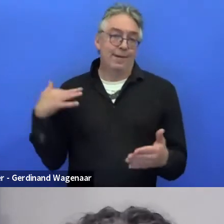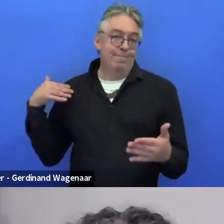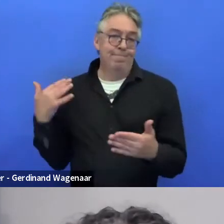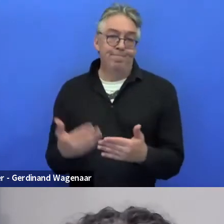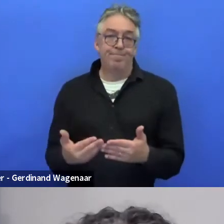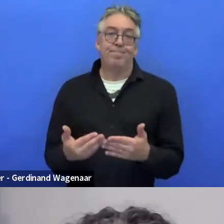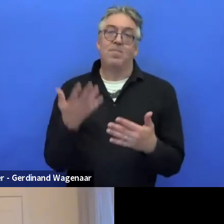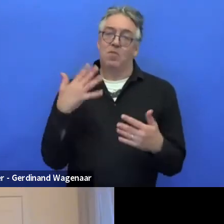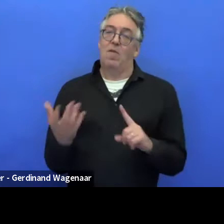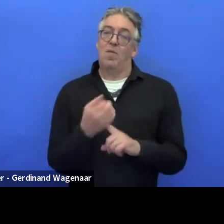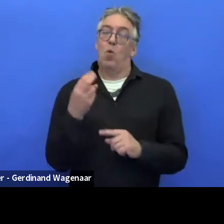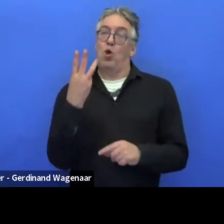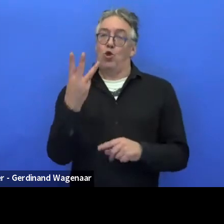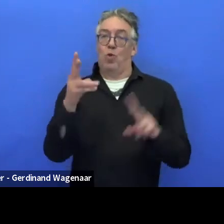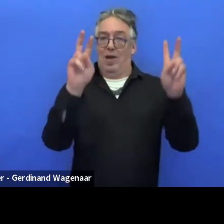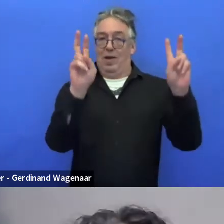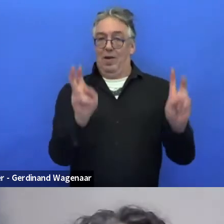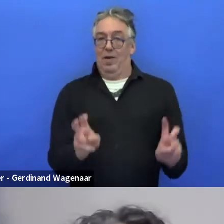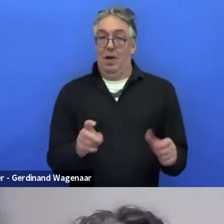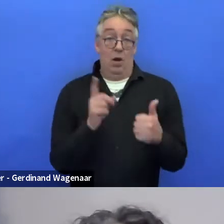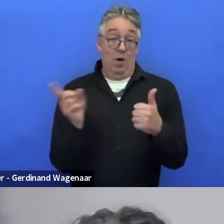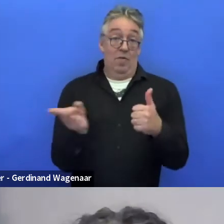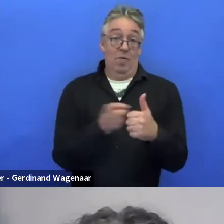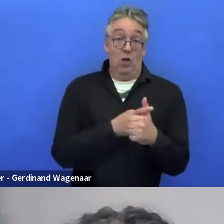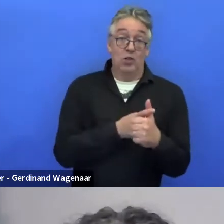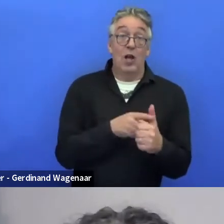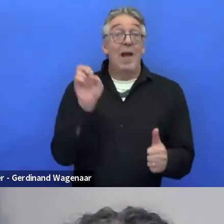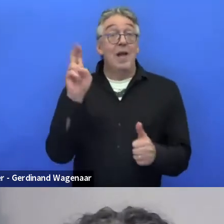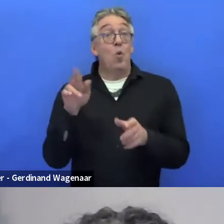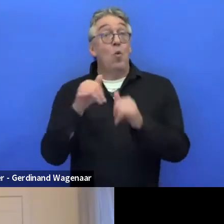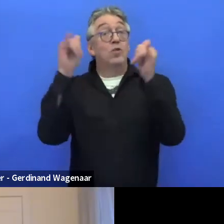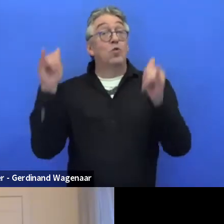recruitment to the EU institutions, a little bit was already mentioned